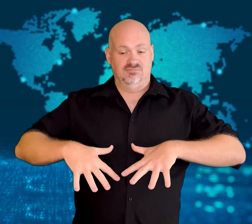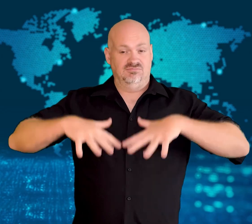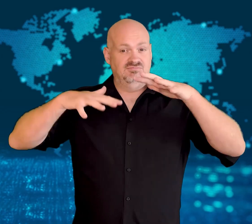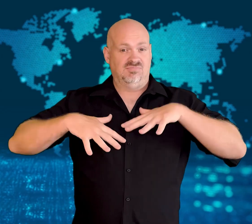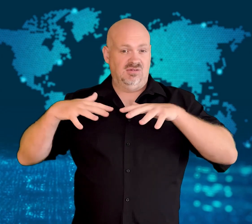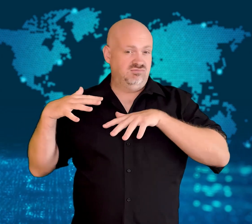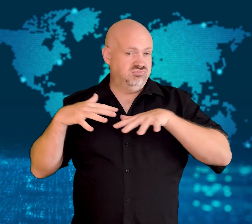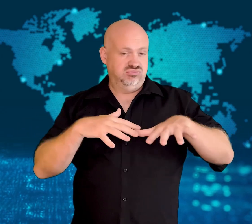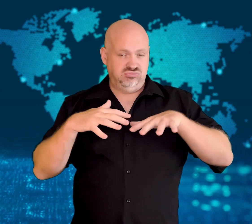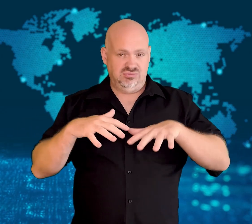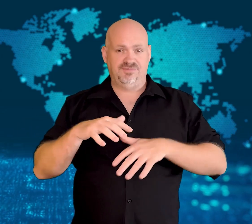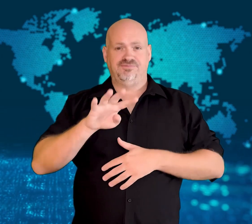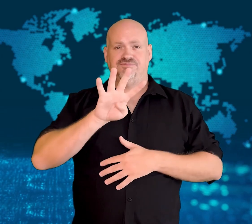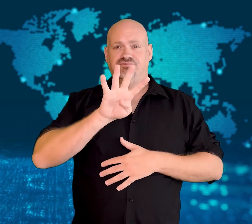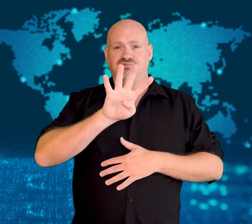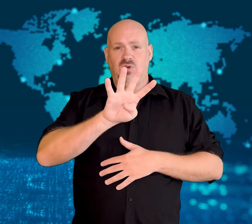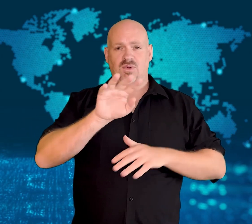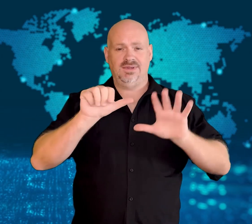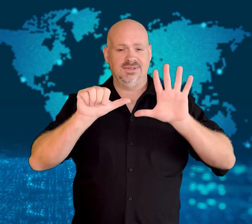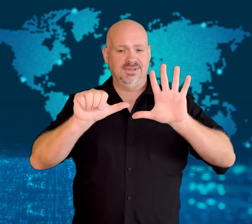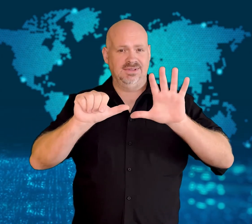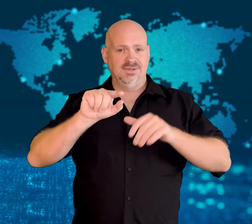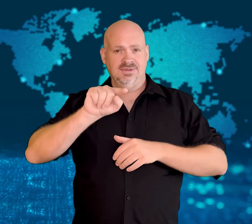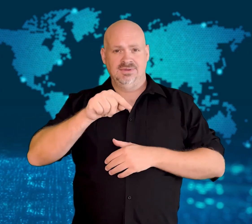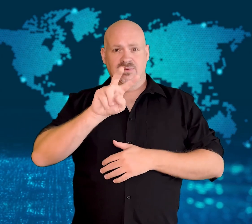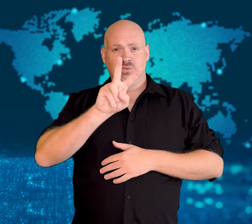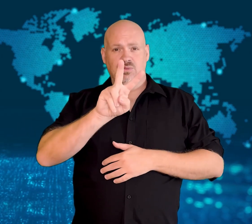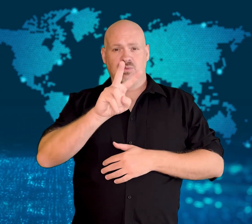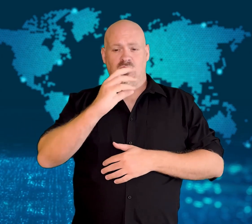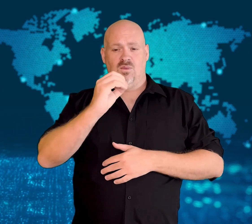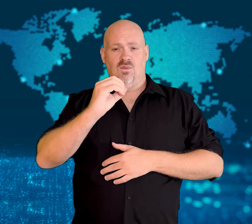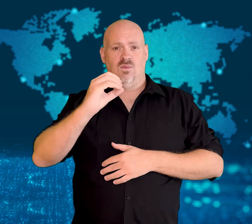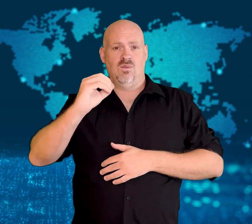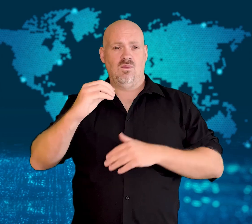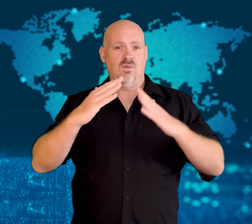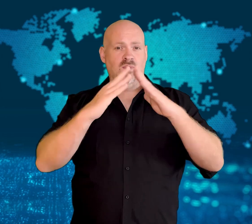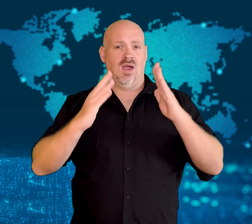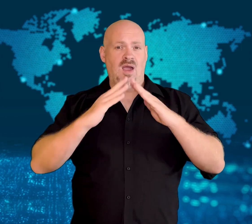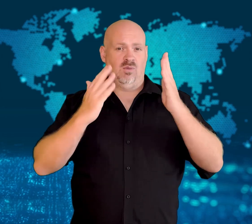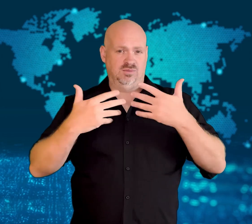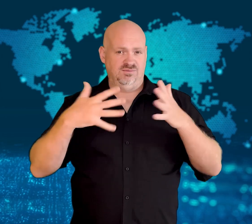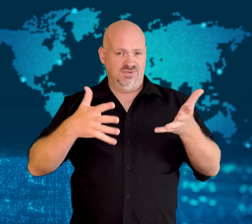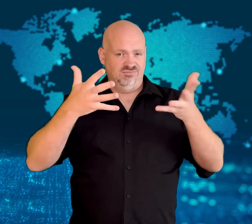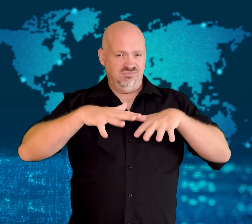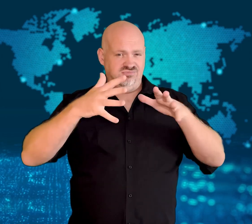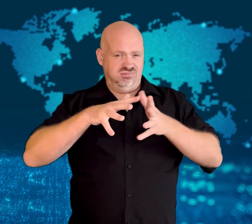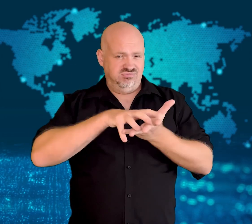as well as more than 2,500 kilometers of road.